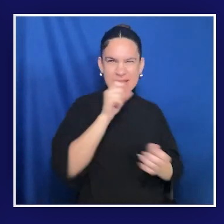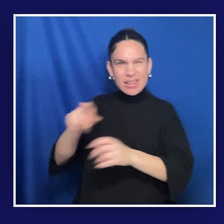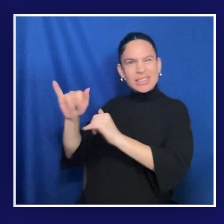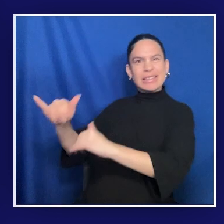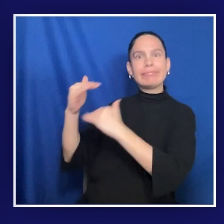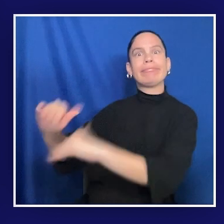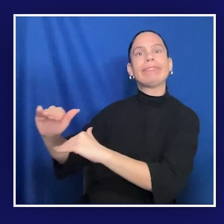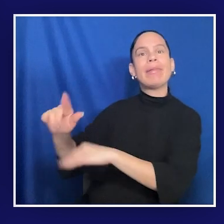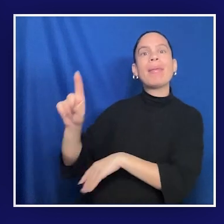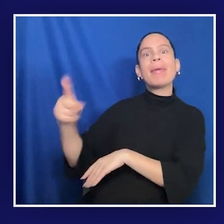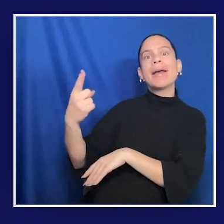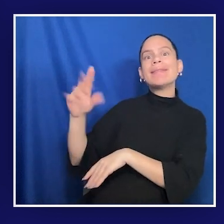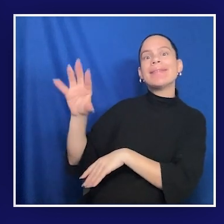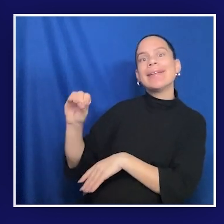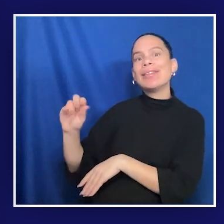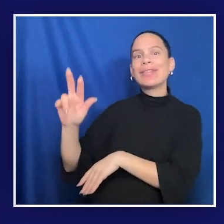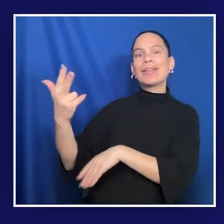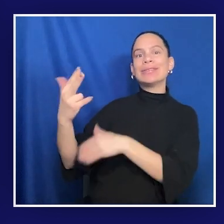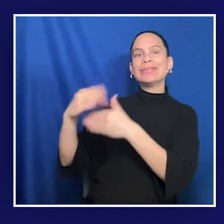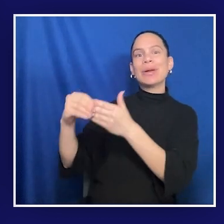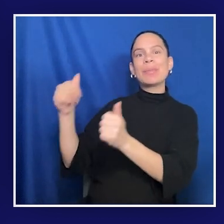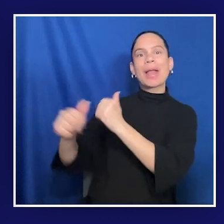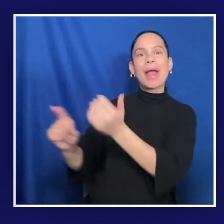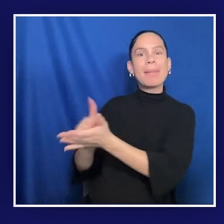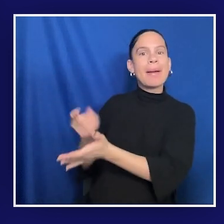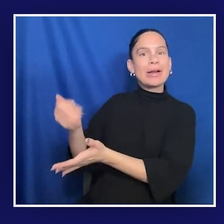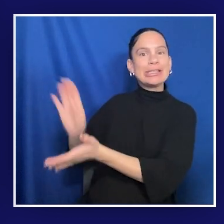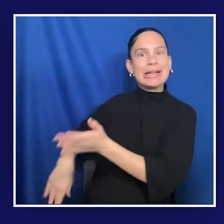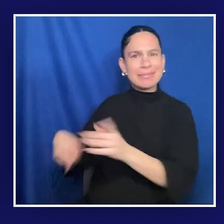You know, when you can keep 'em at a buck and a half, $3 an hour? You wouldn't do that.